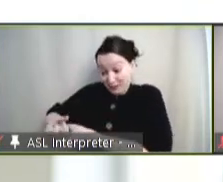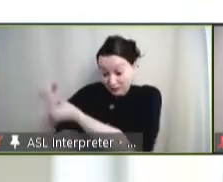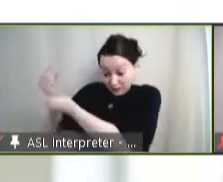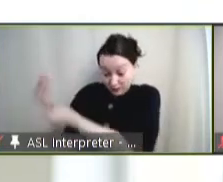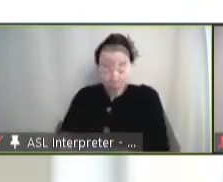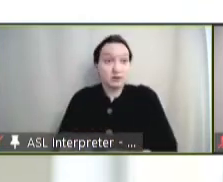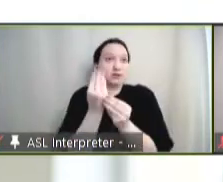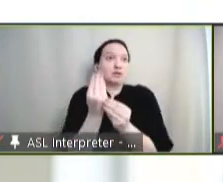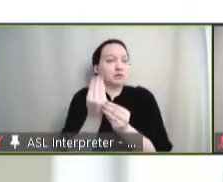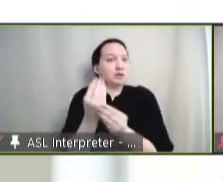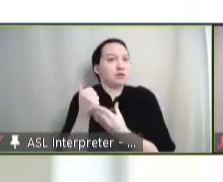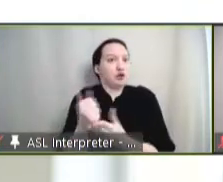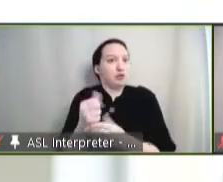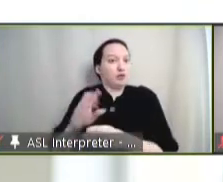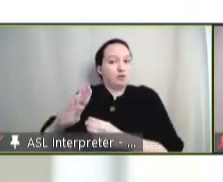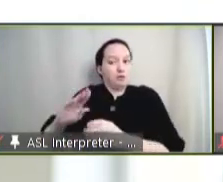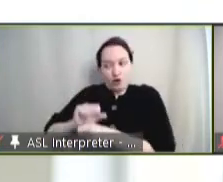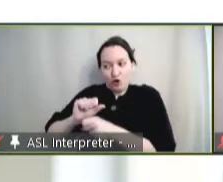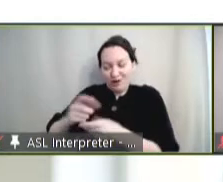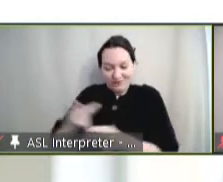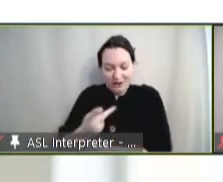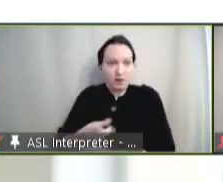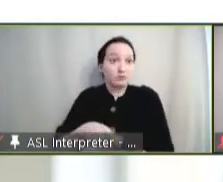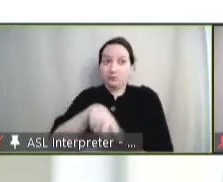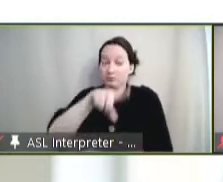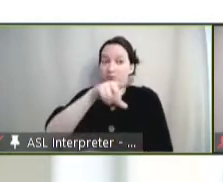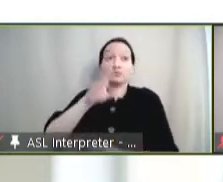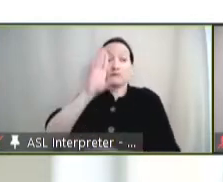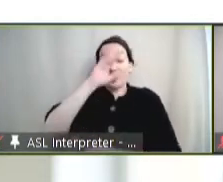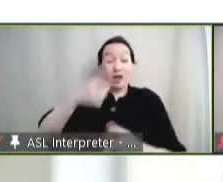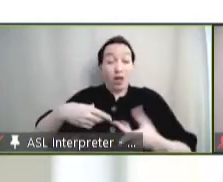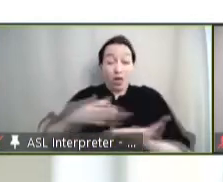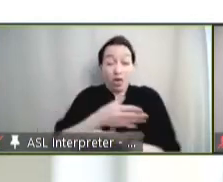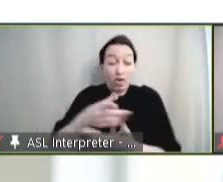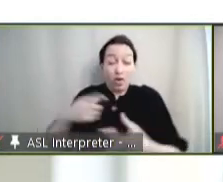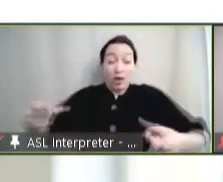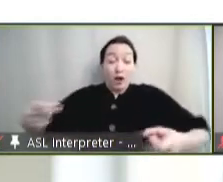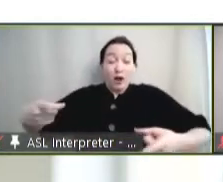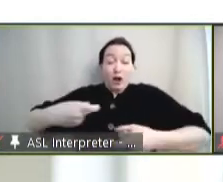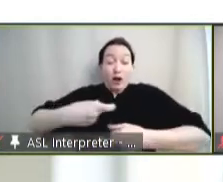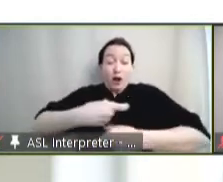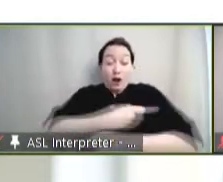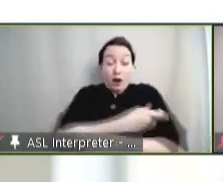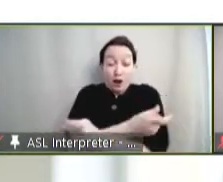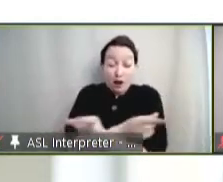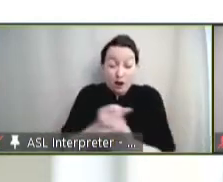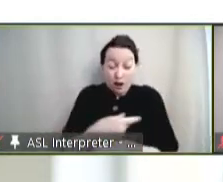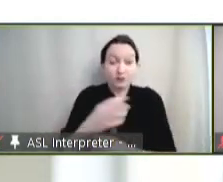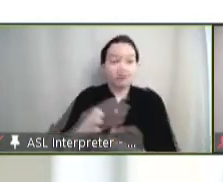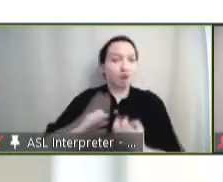help their employees navigate this very complex and sometimes, as we know, emotional journey of